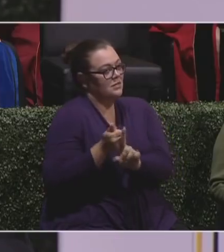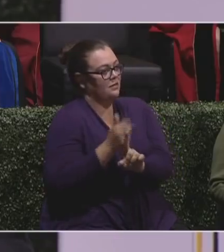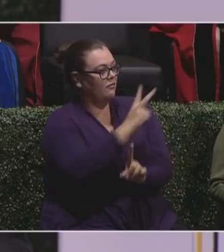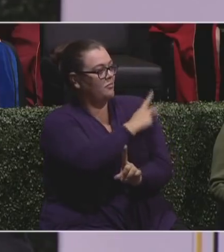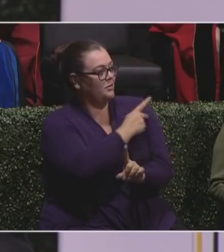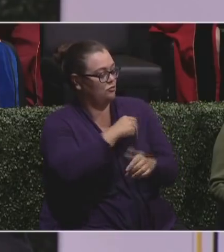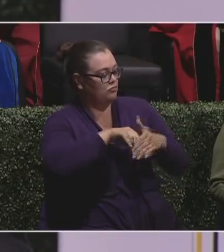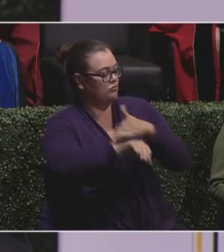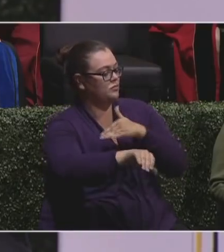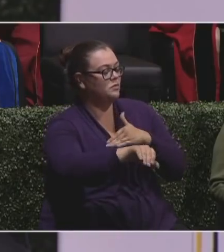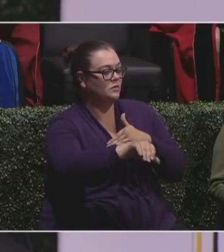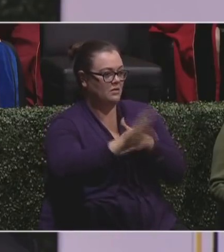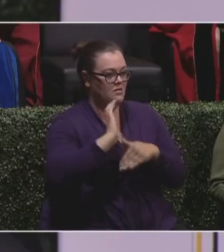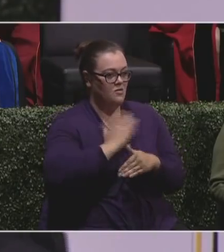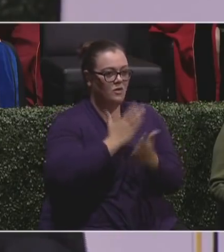MY ORGANIZATIONAL TA MED HEALTH CARE ORGANIZATION.